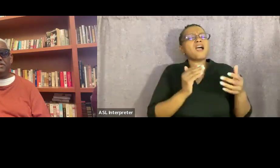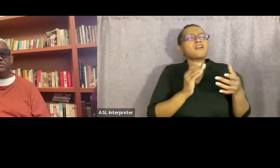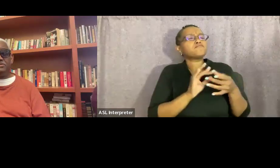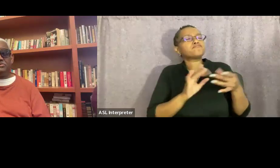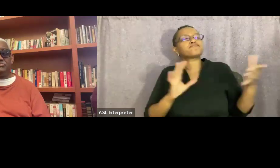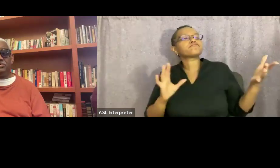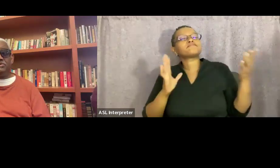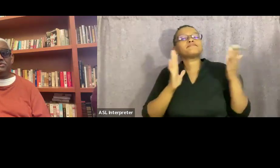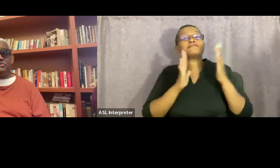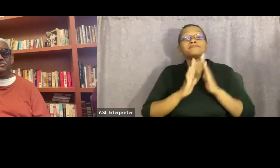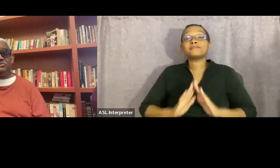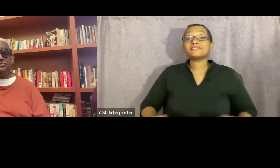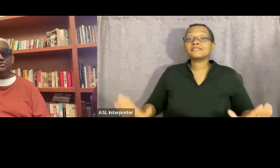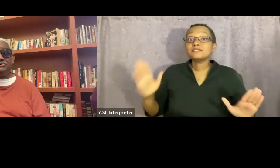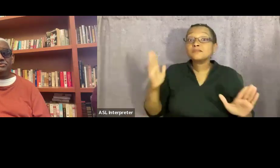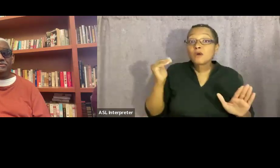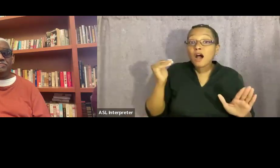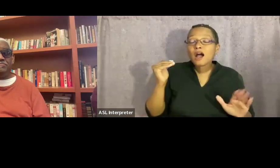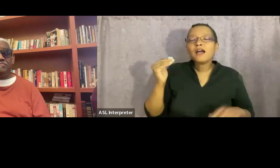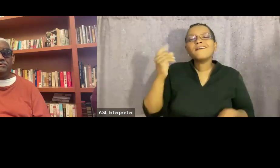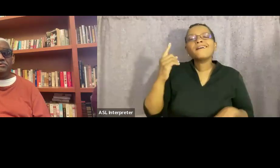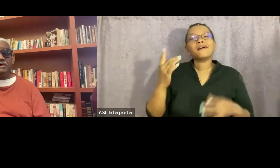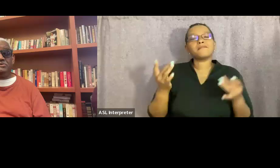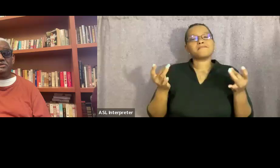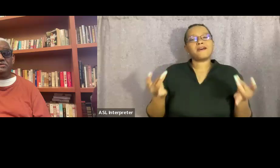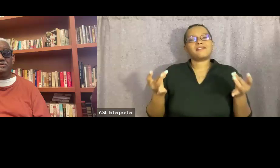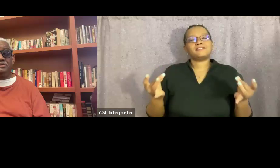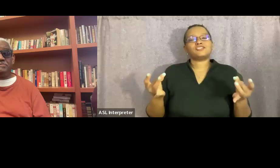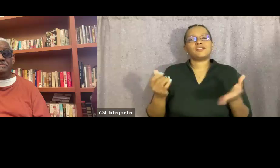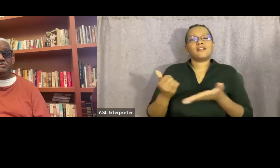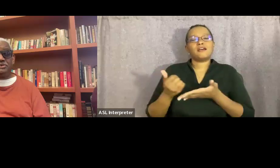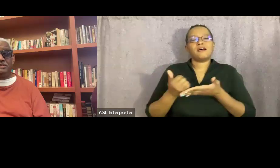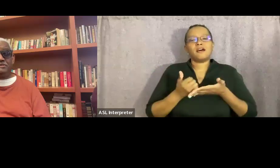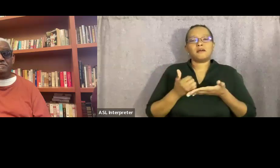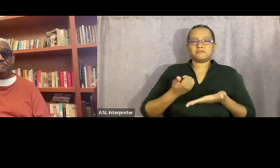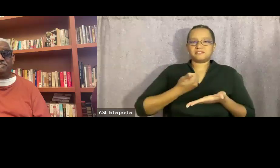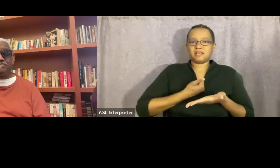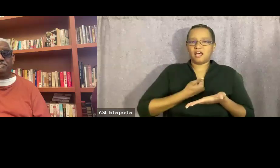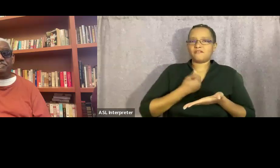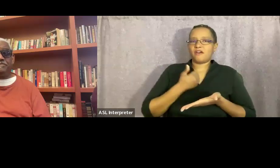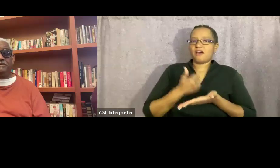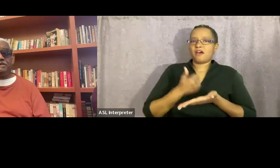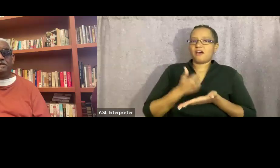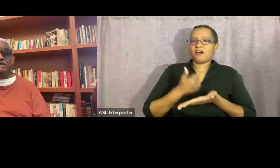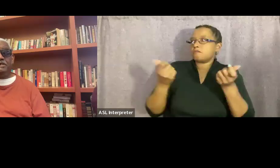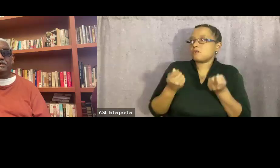place where we can use it to pull ourselves and other people together.